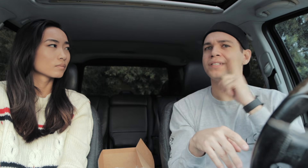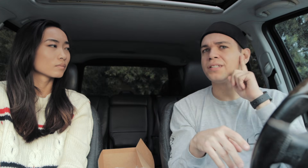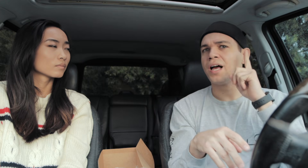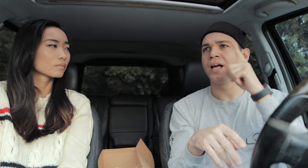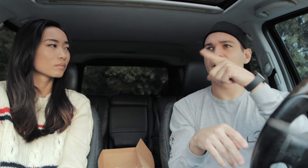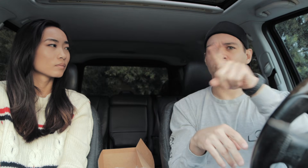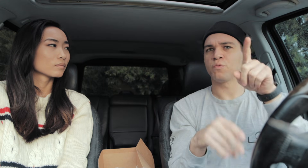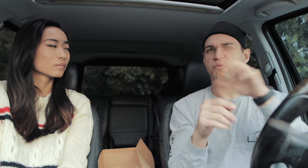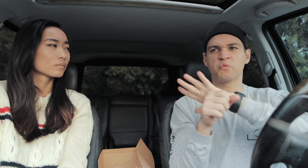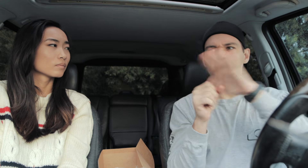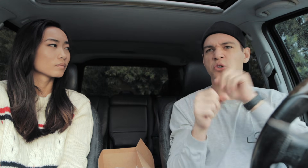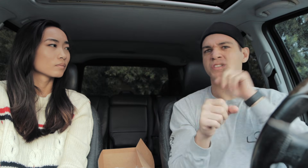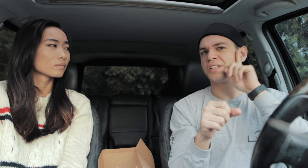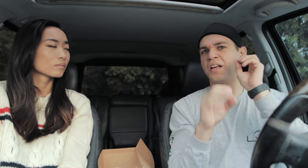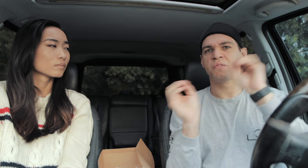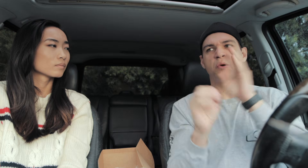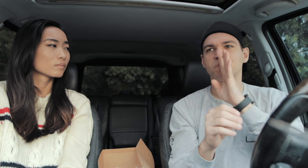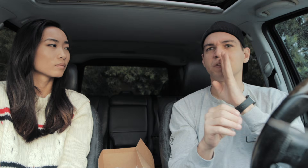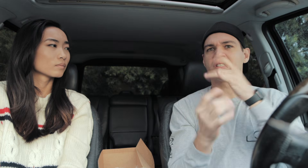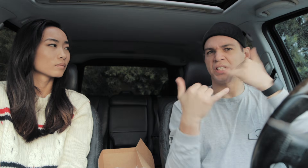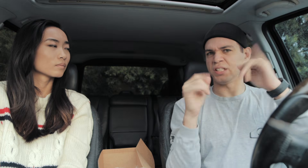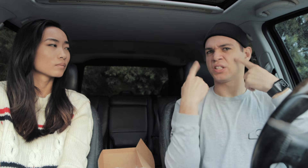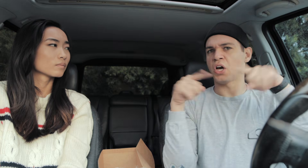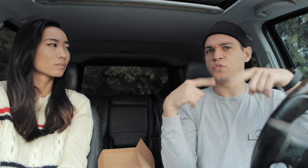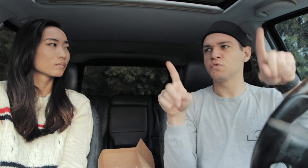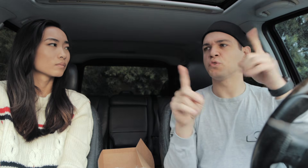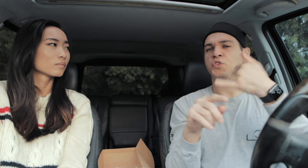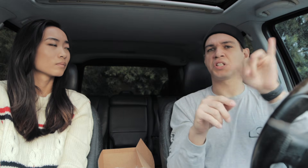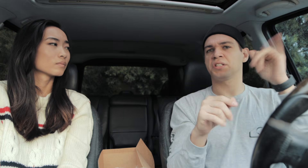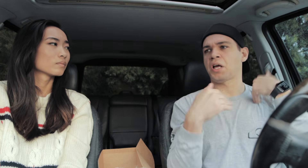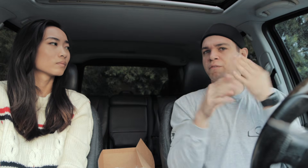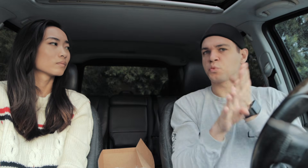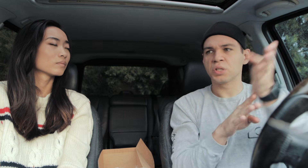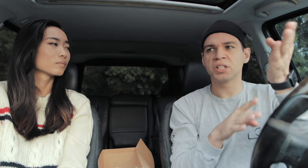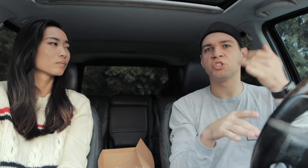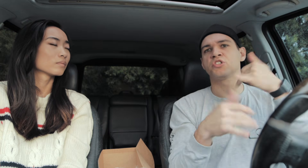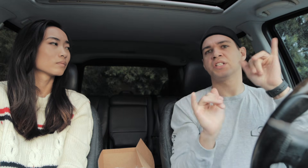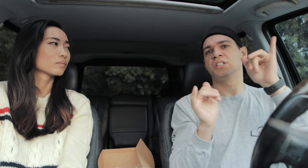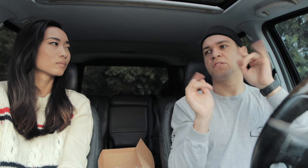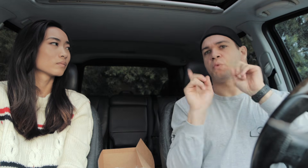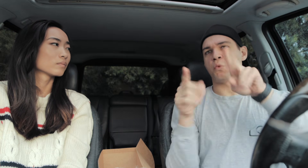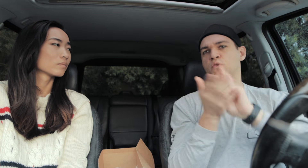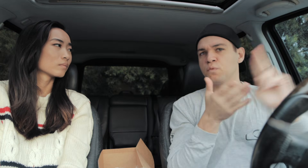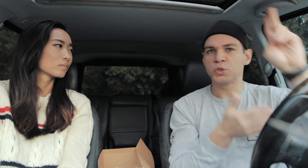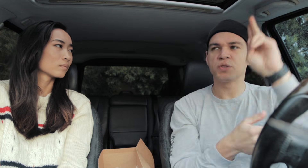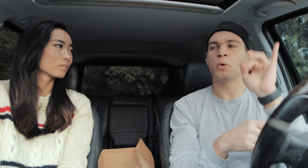I saw they were Deaf, fully Deaf no speaking, and were fully successful still had a career, still went to university